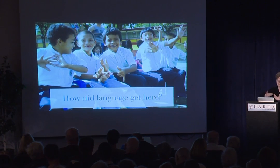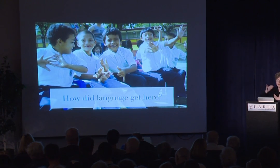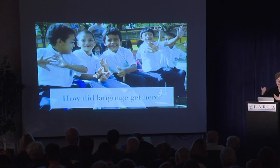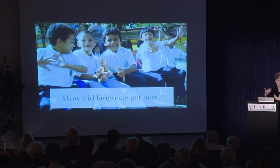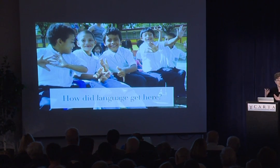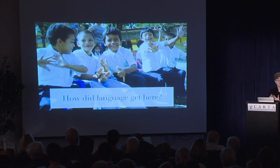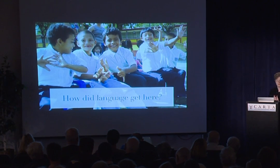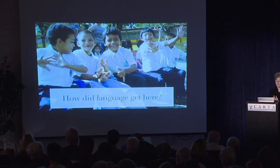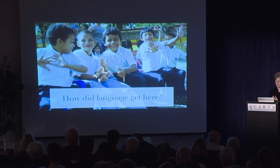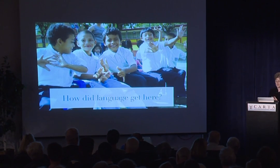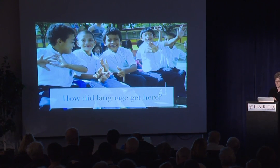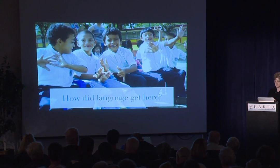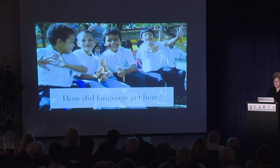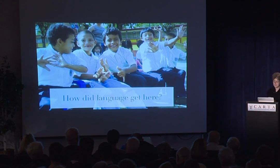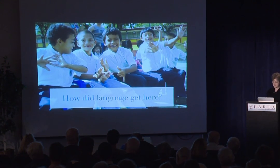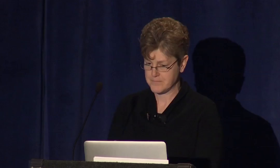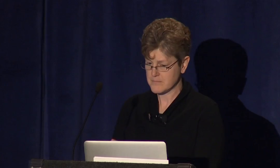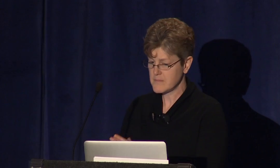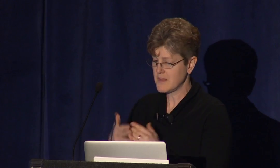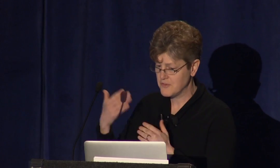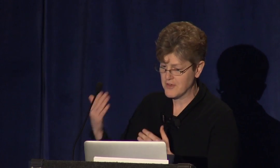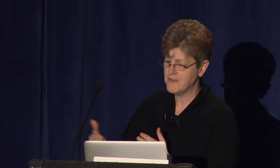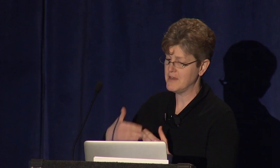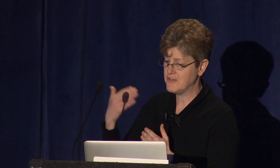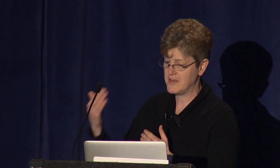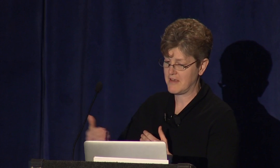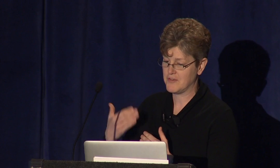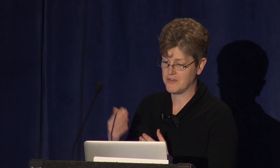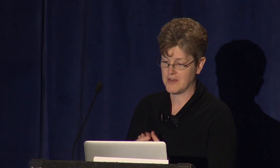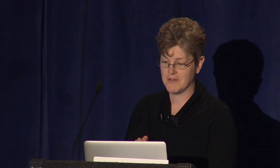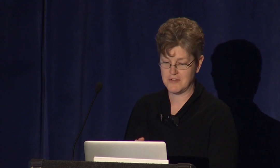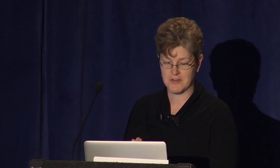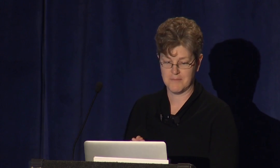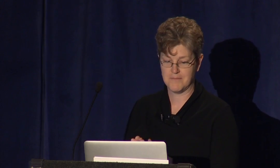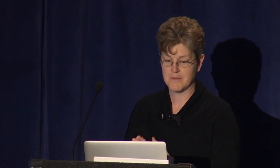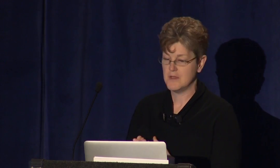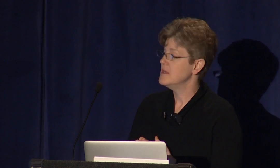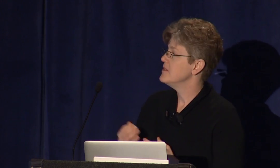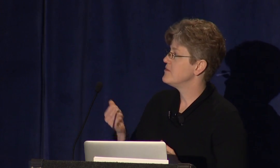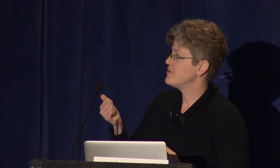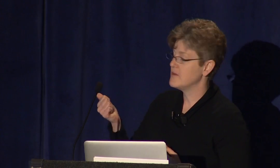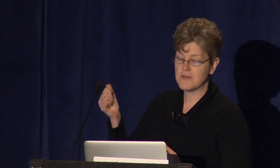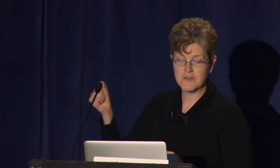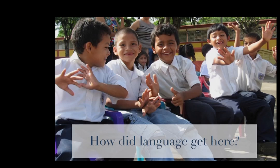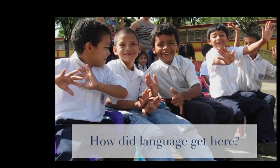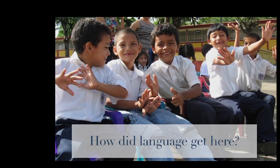interacting in a social network generation after generation. So, to see where this